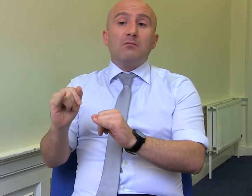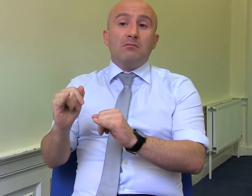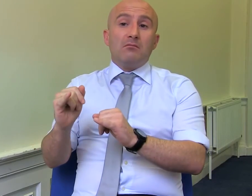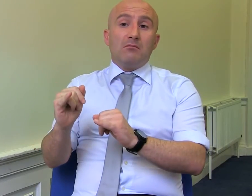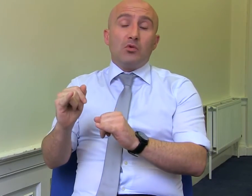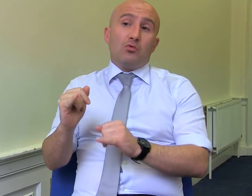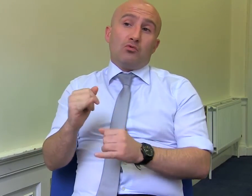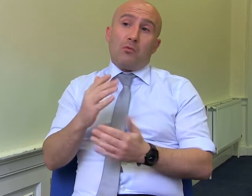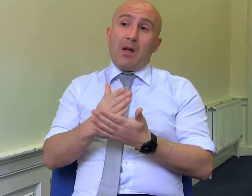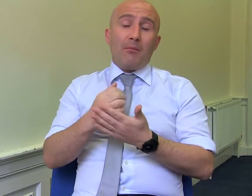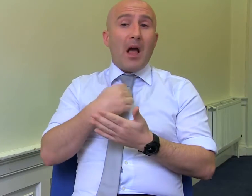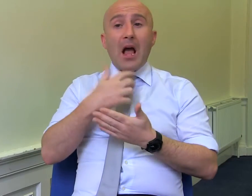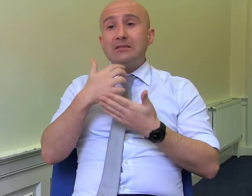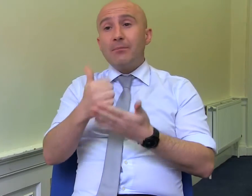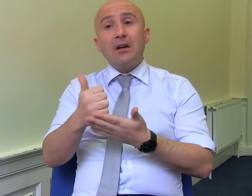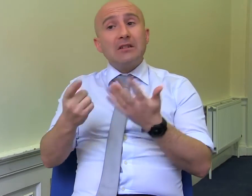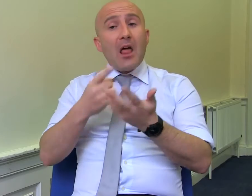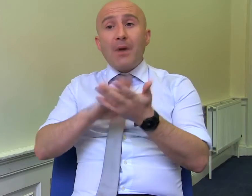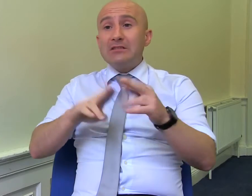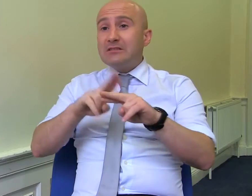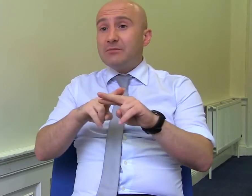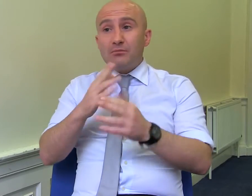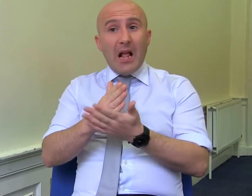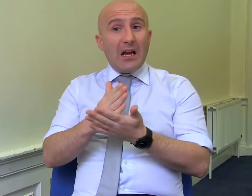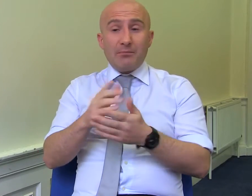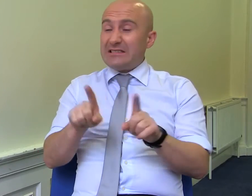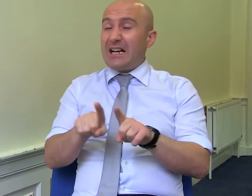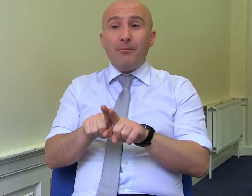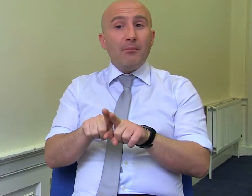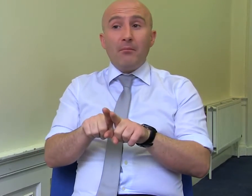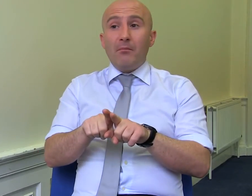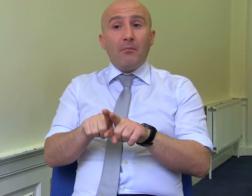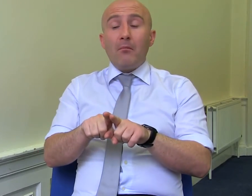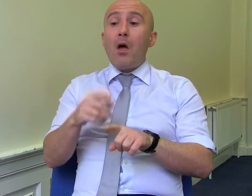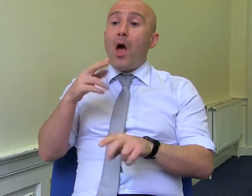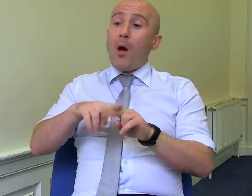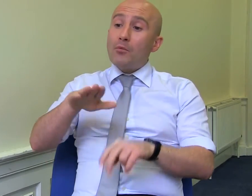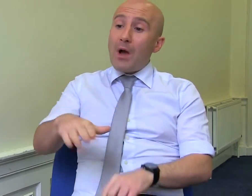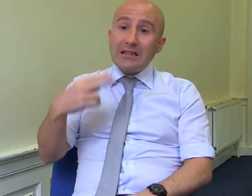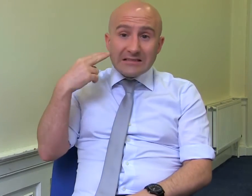other parents would be the same.